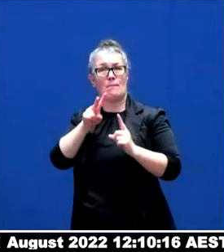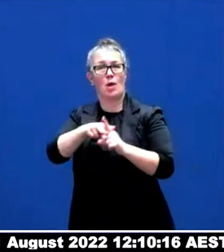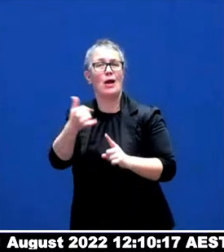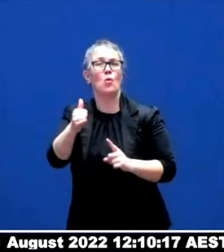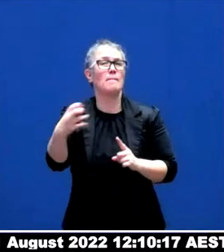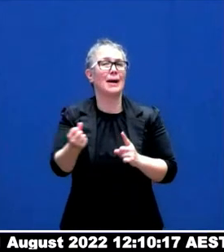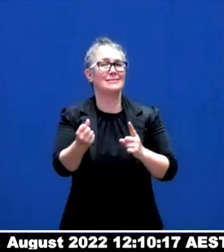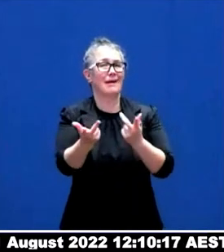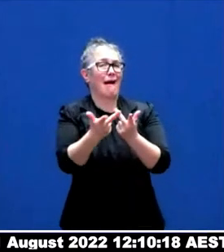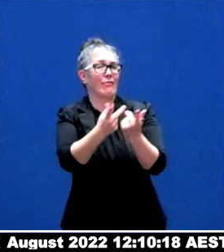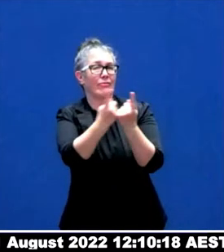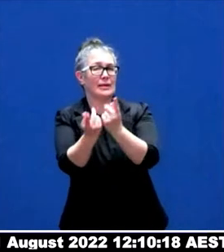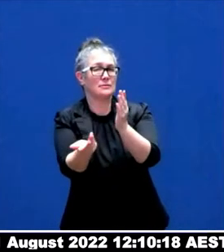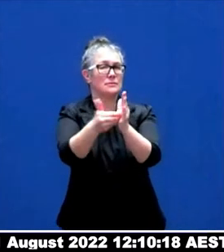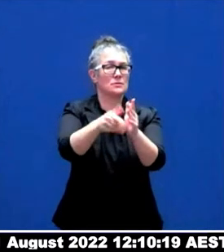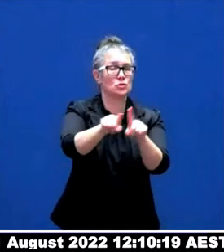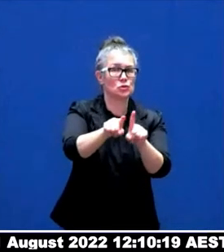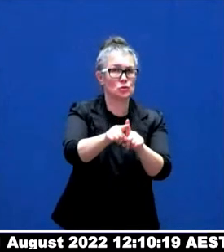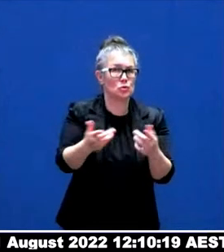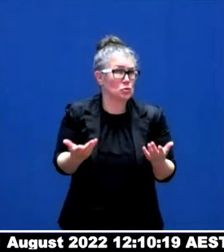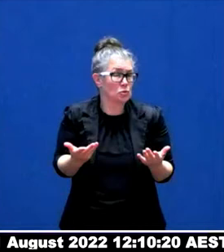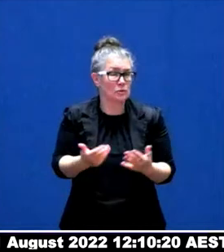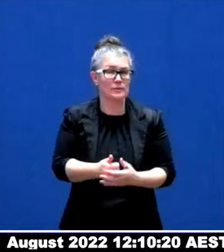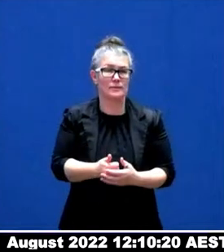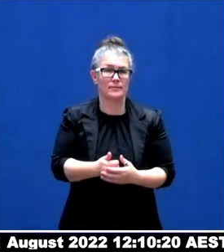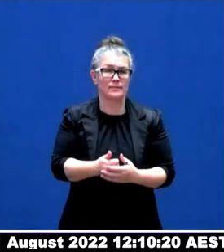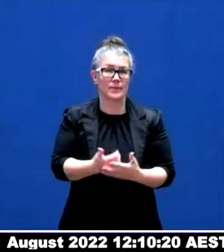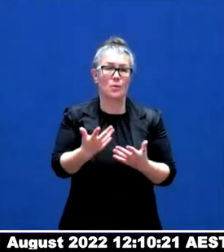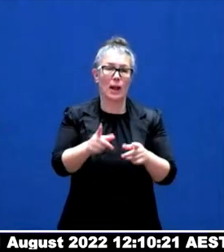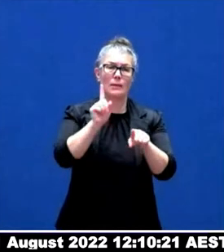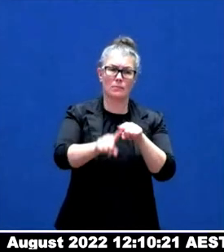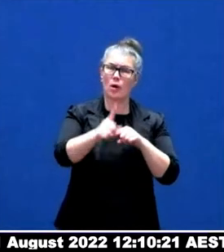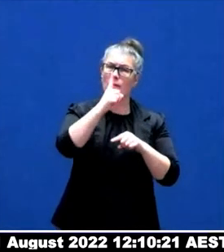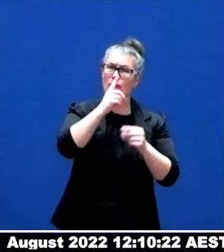something more? ZOE DENDLE: So, predominantly, people with a disability would